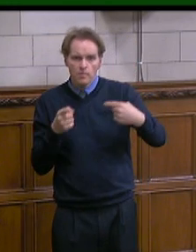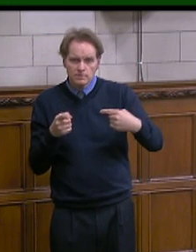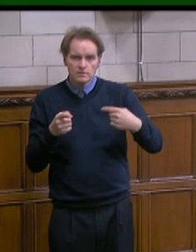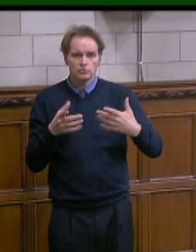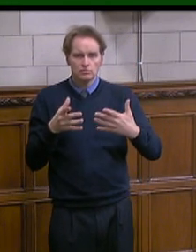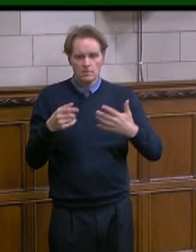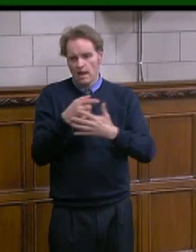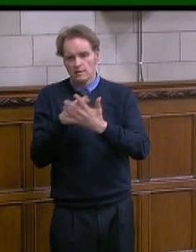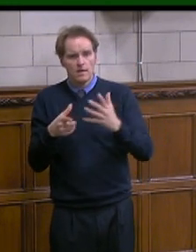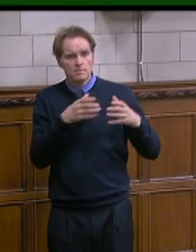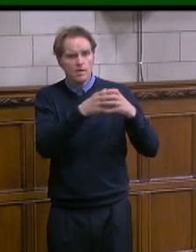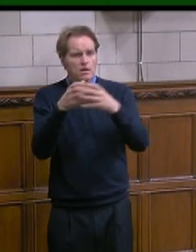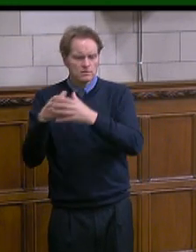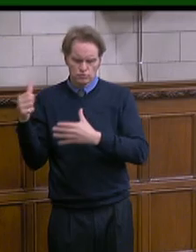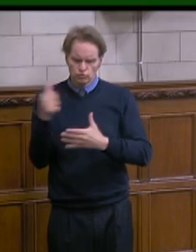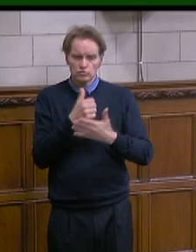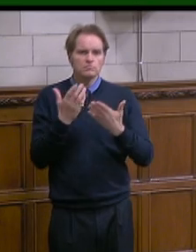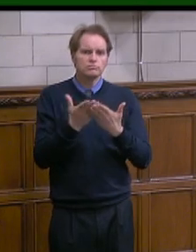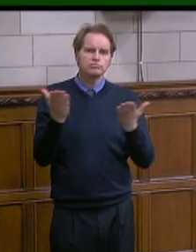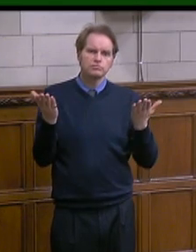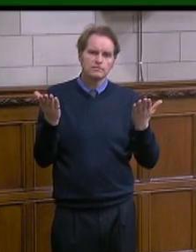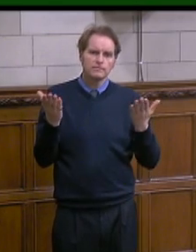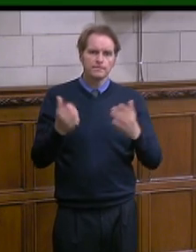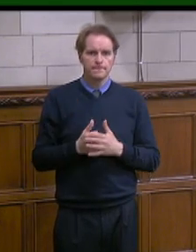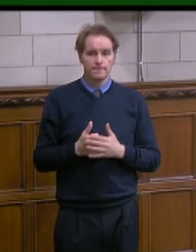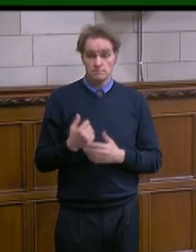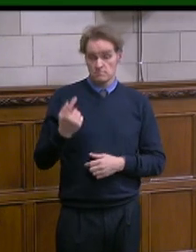The Equality Act 2010, which was brought in by the last Labour Government, has done a